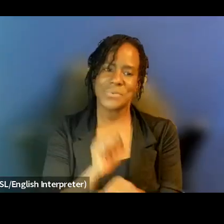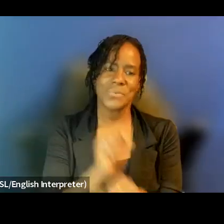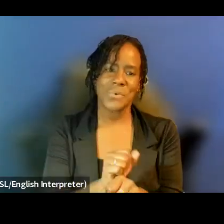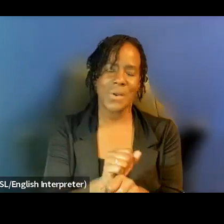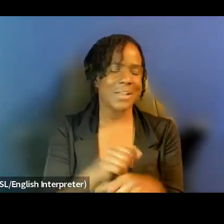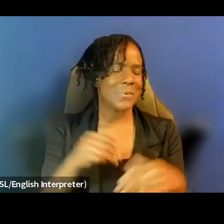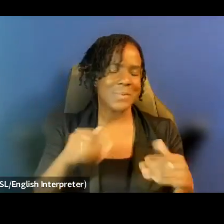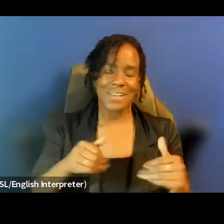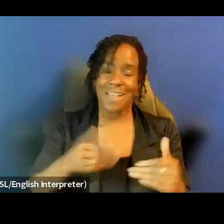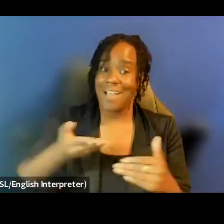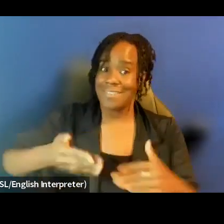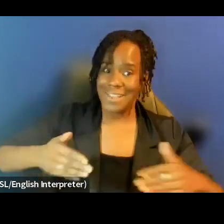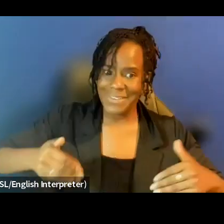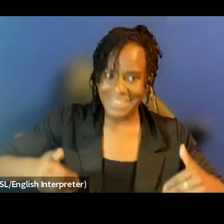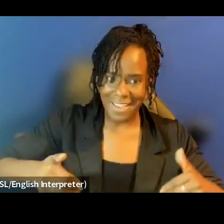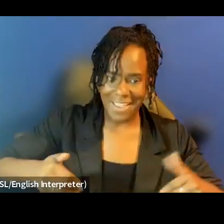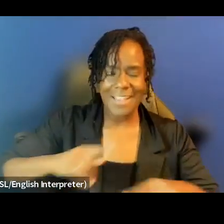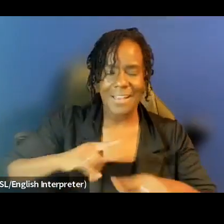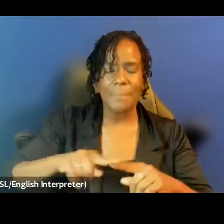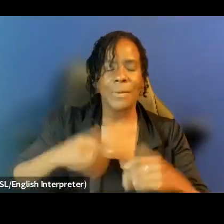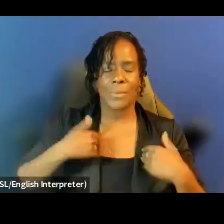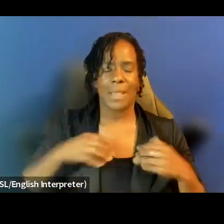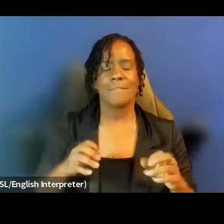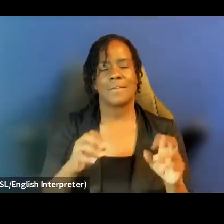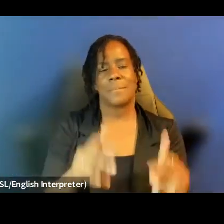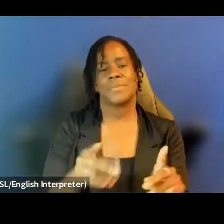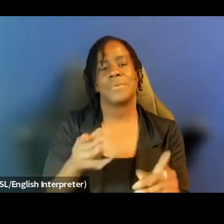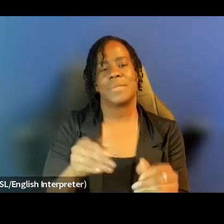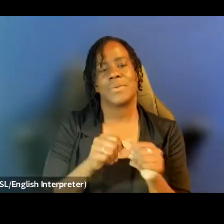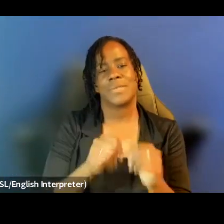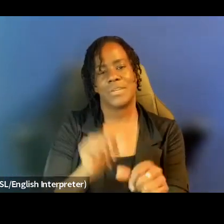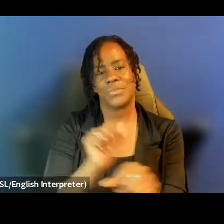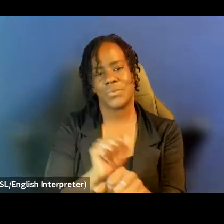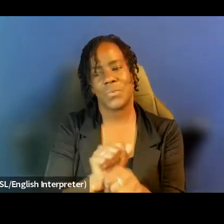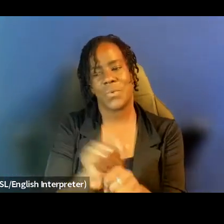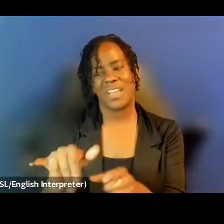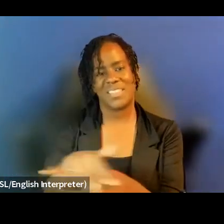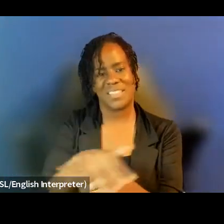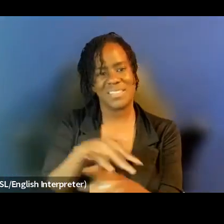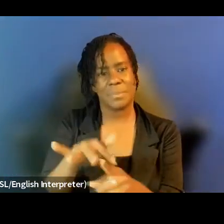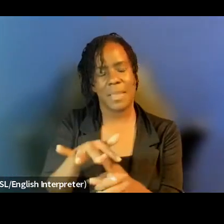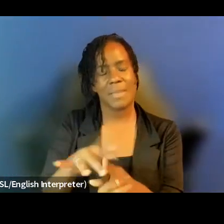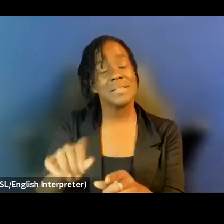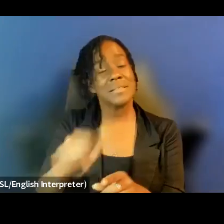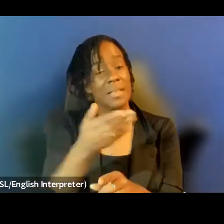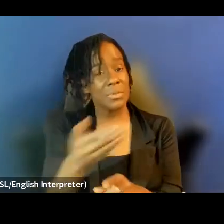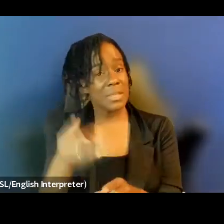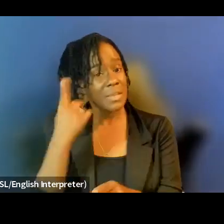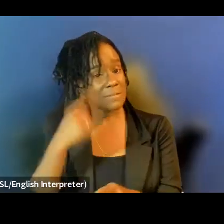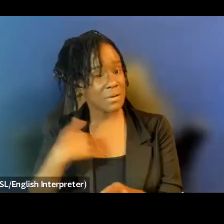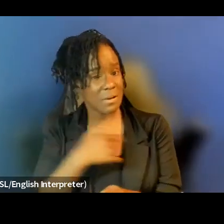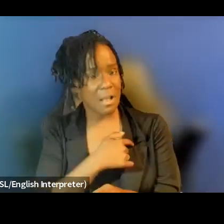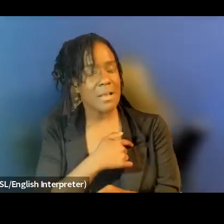the community and then moving towards this. So this is one of the series of trainings that we're in the process of